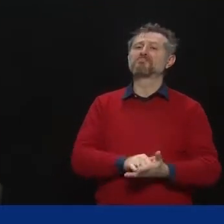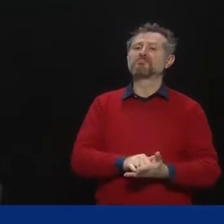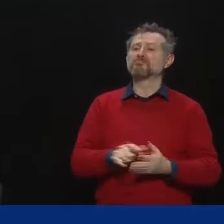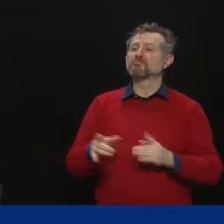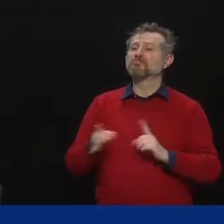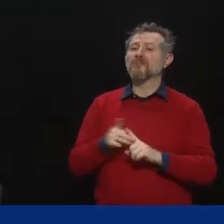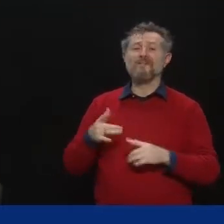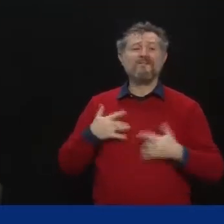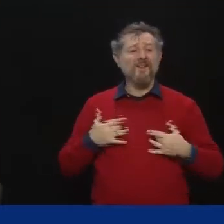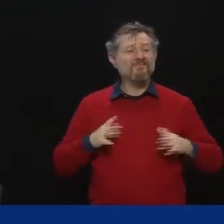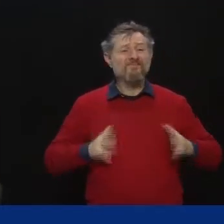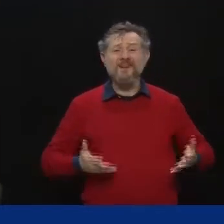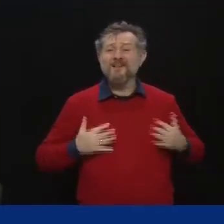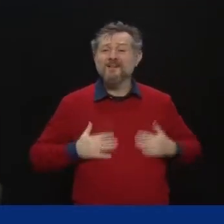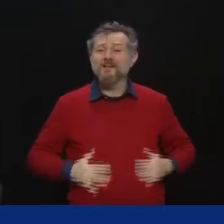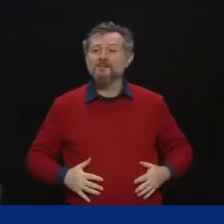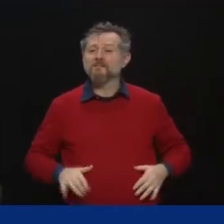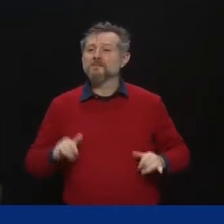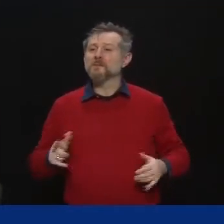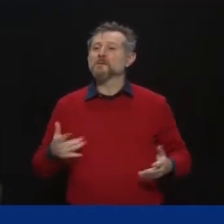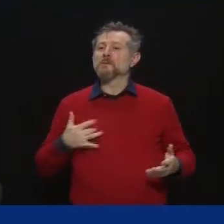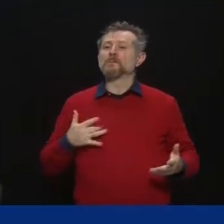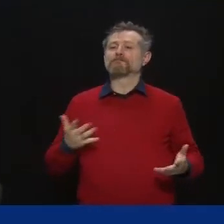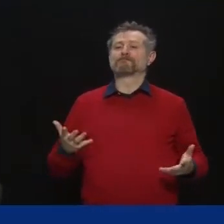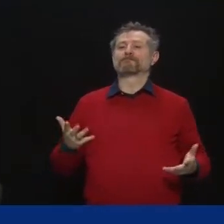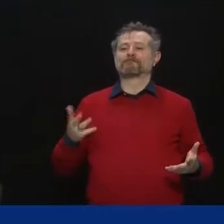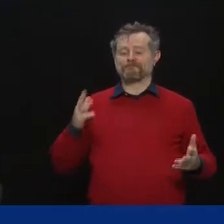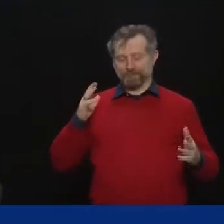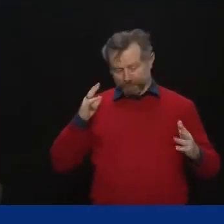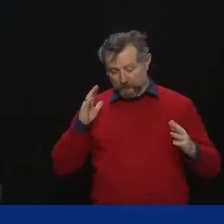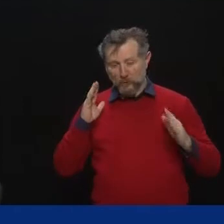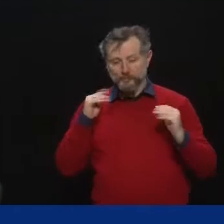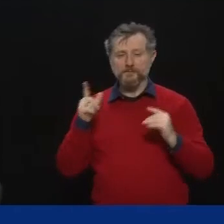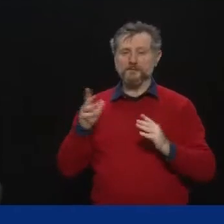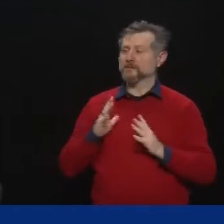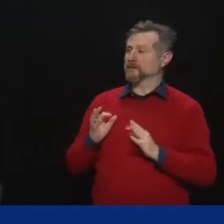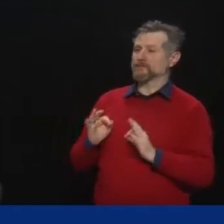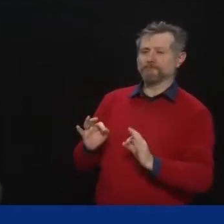RESULTS. OF COURSE, SHE IS VACCINATED AND BOOSTED SO THIS WOULD BE A BREAKTHROUGH CASE, BUT SHE IS